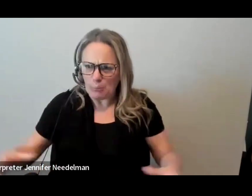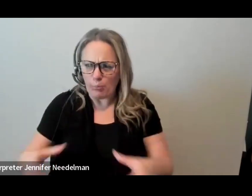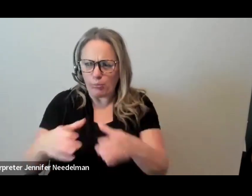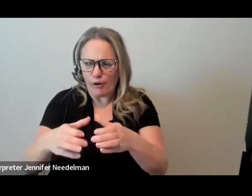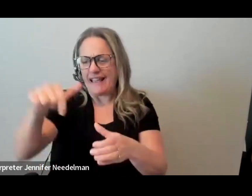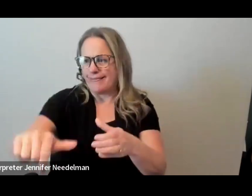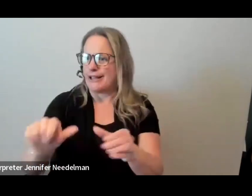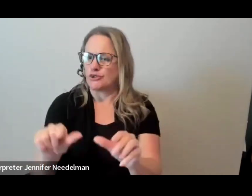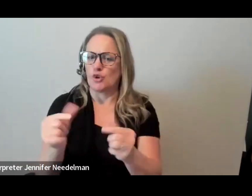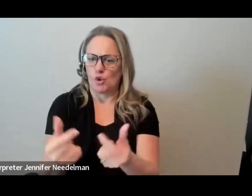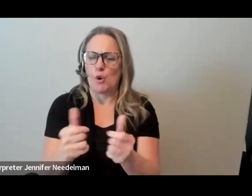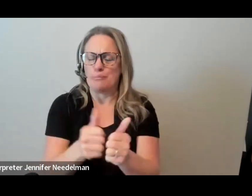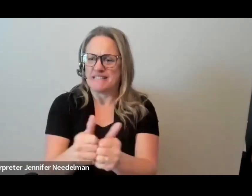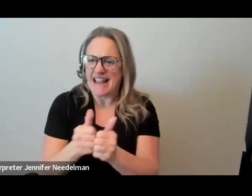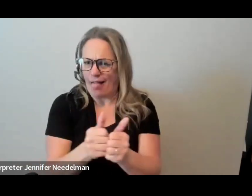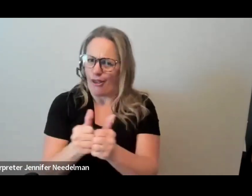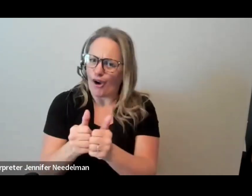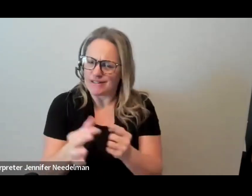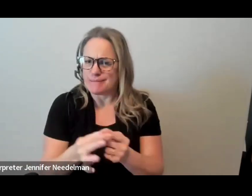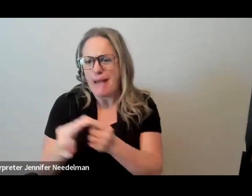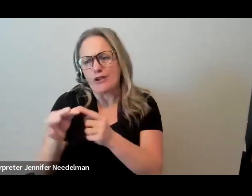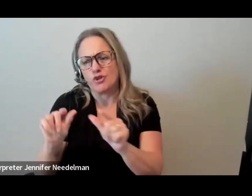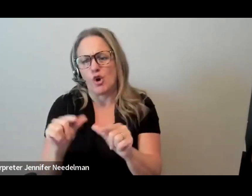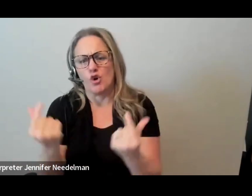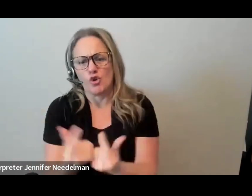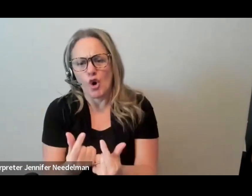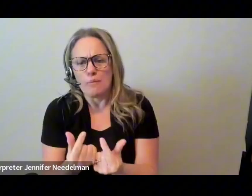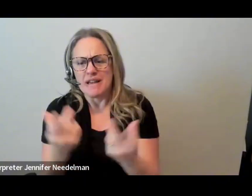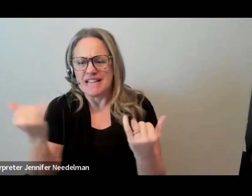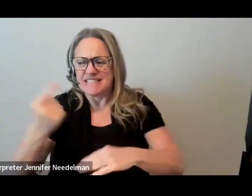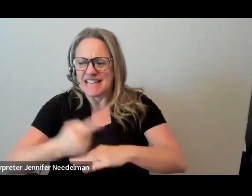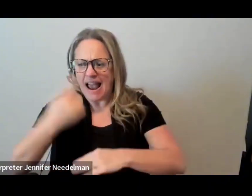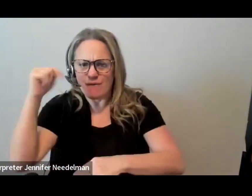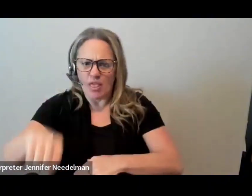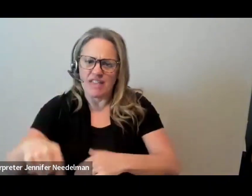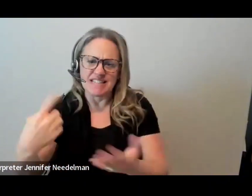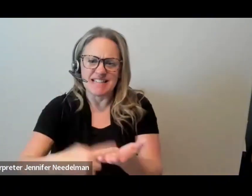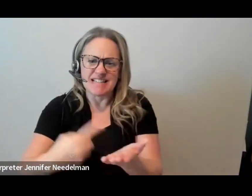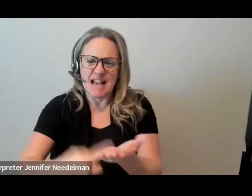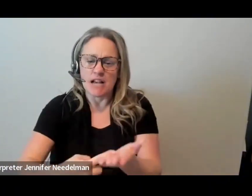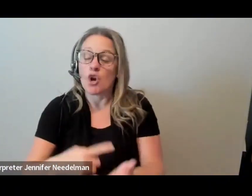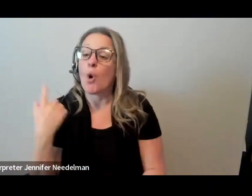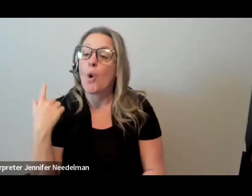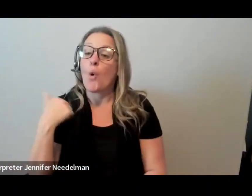that we have today for our panel discussion where the theme is we design work, tech